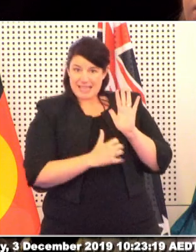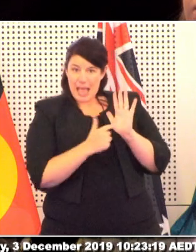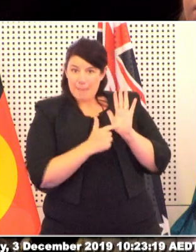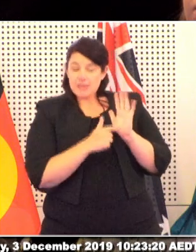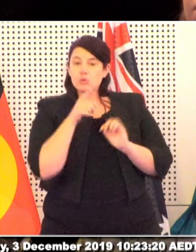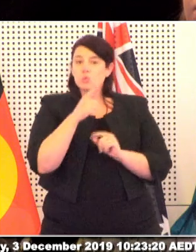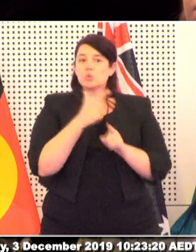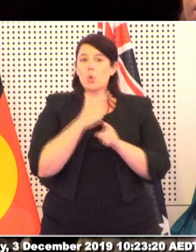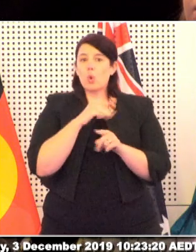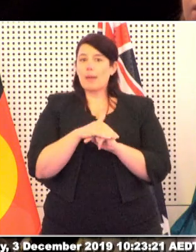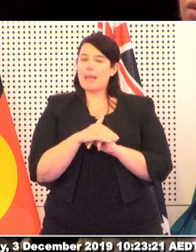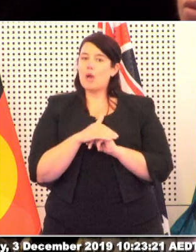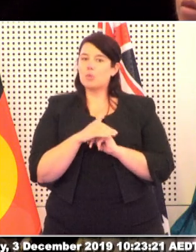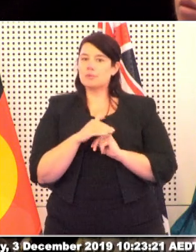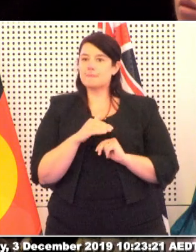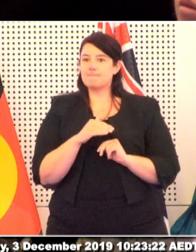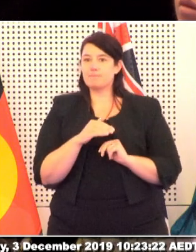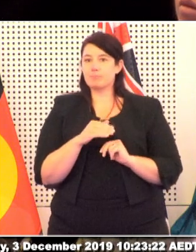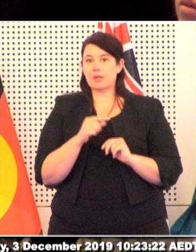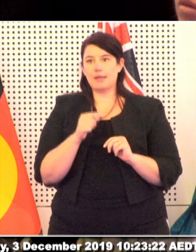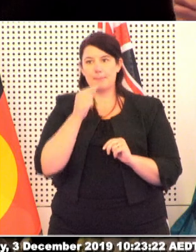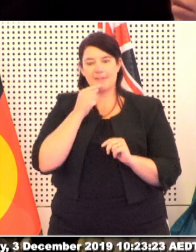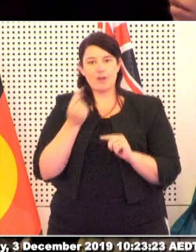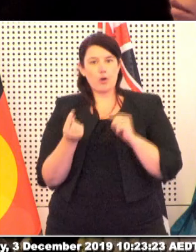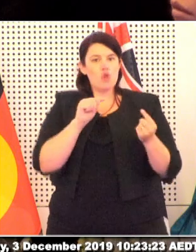controversial aspects of deinstitutionalisation.